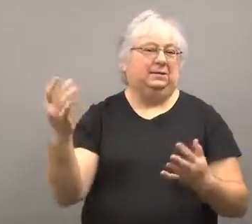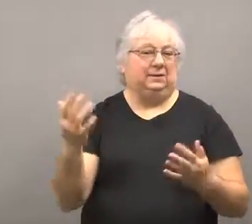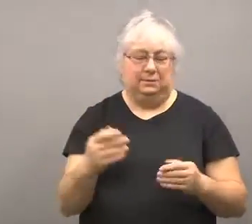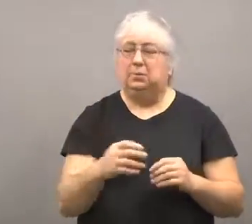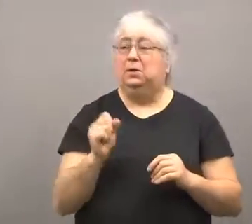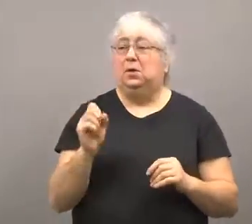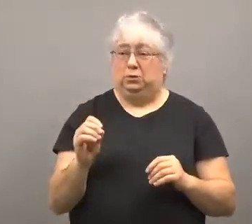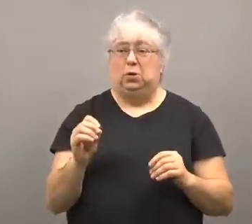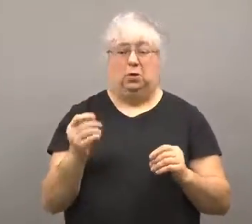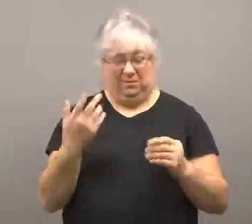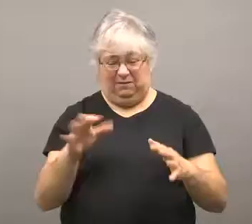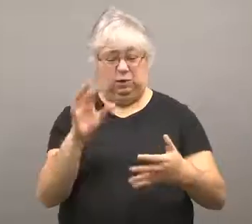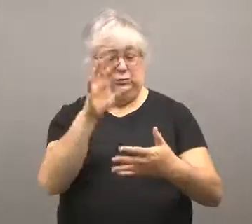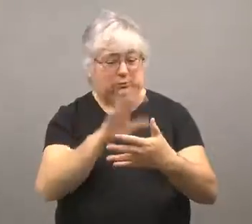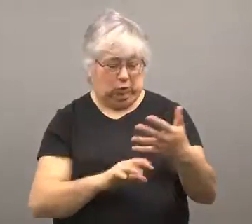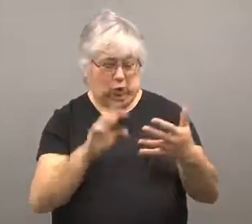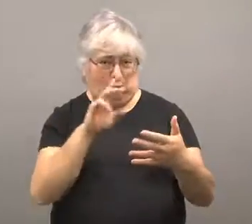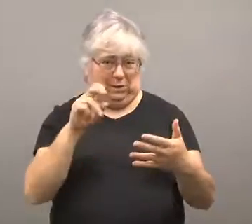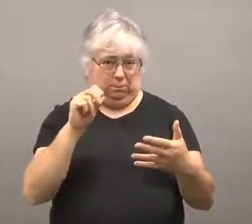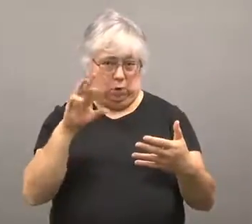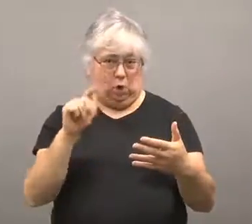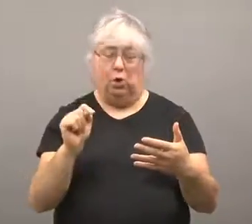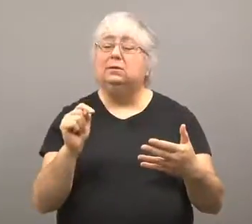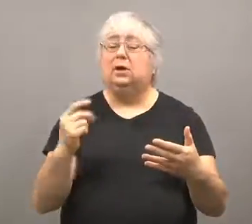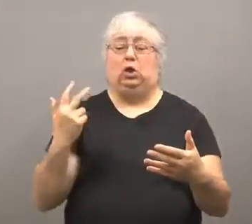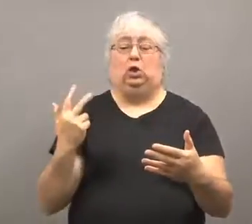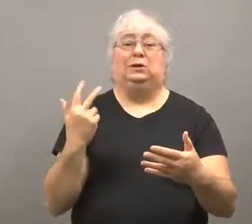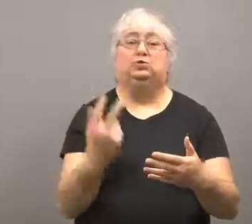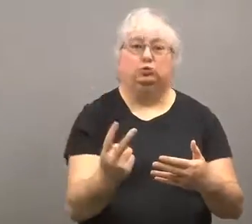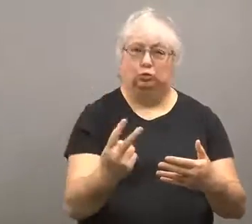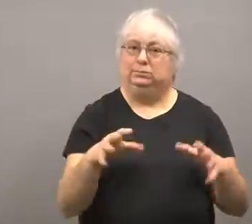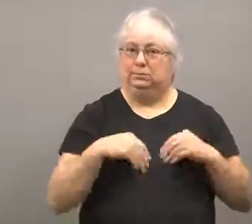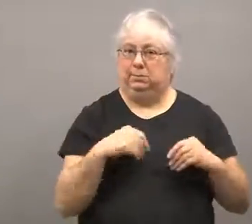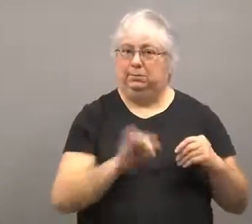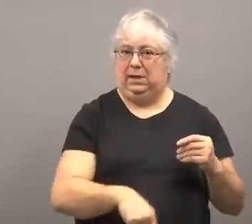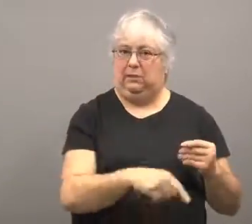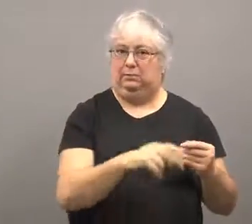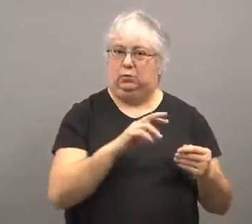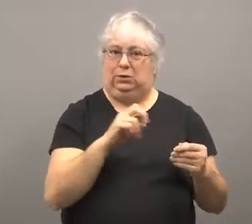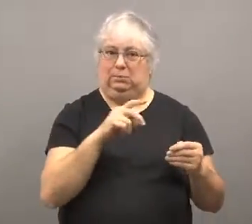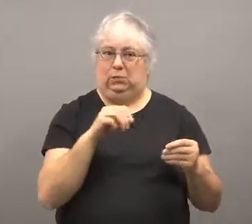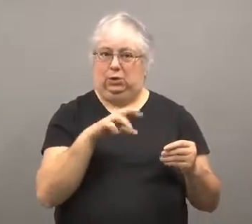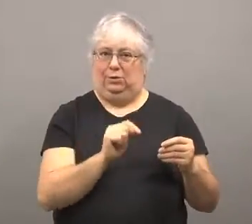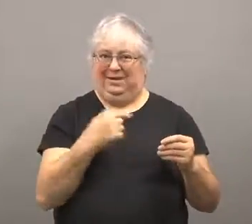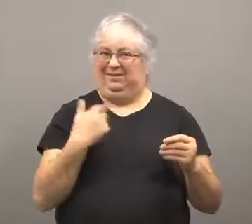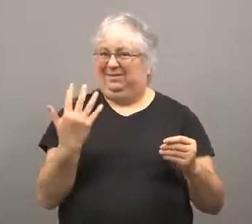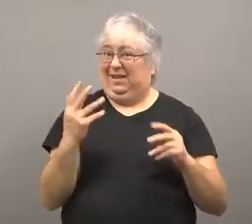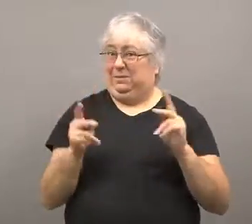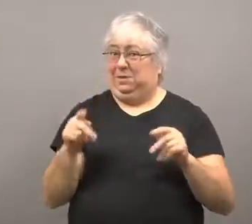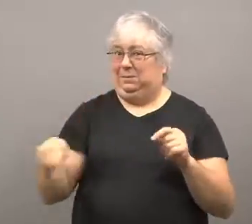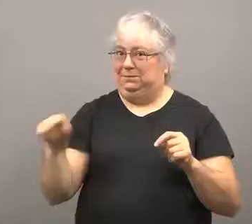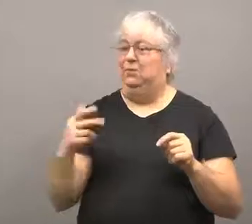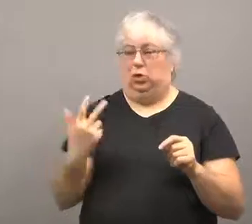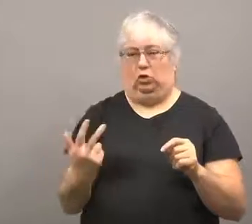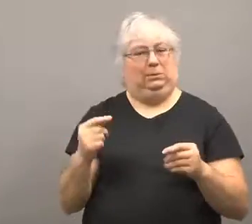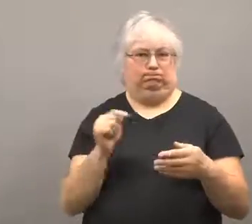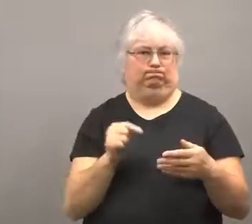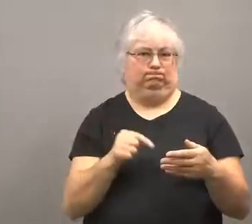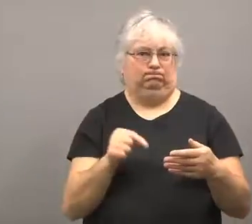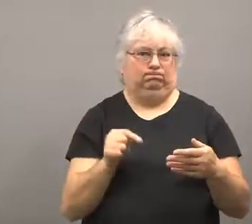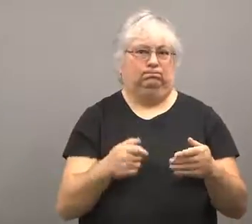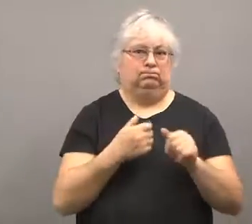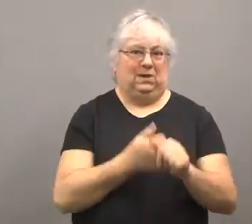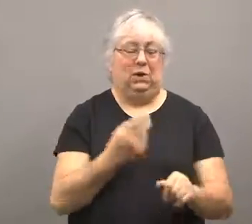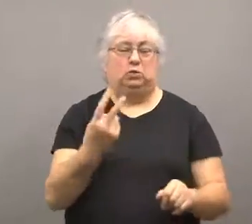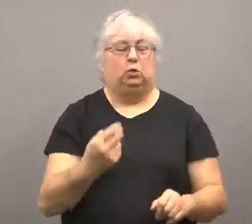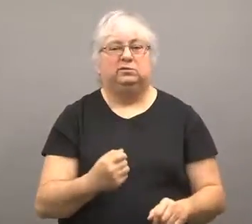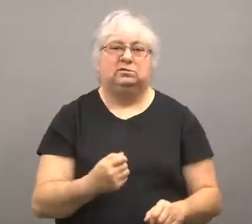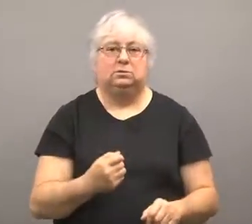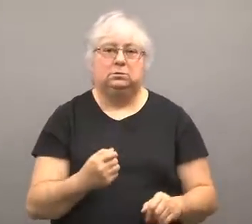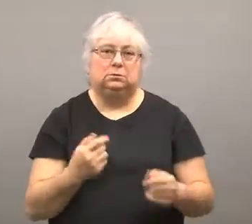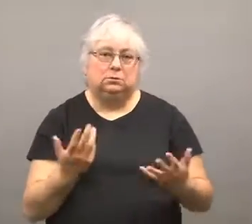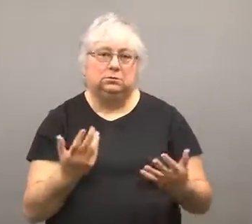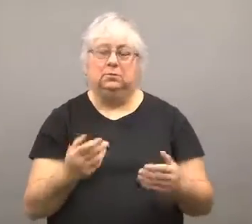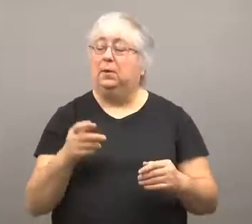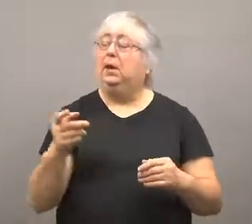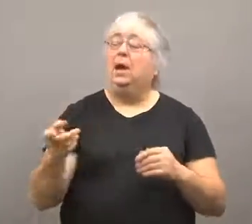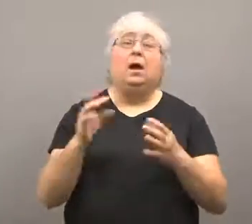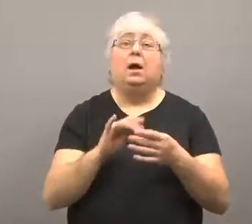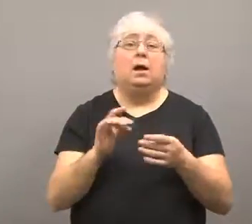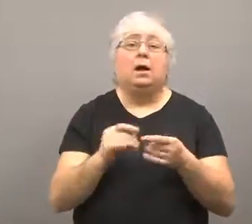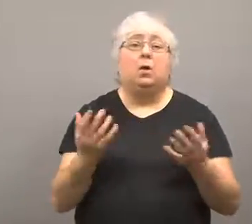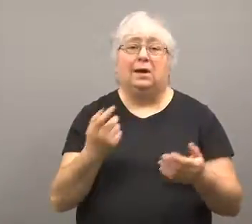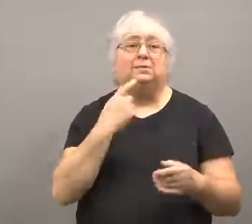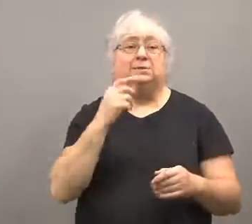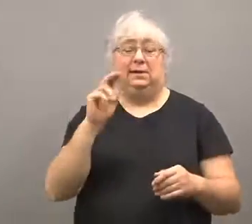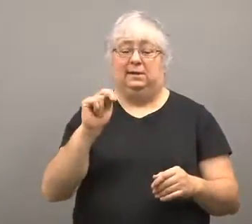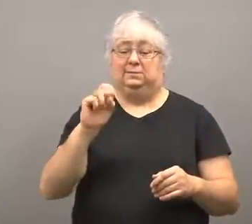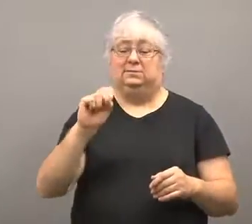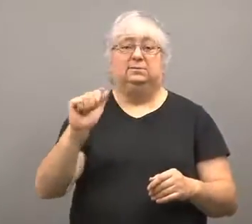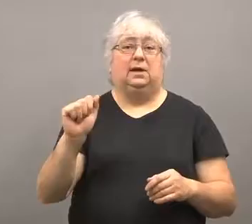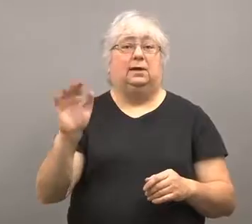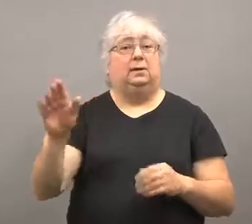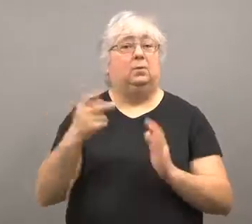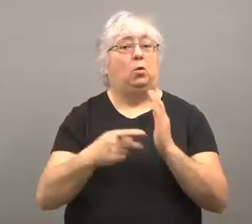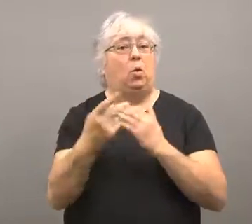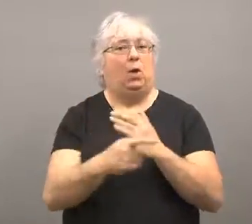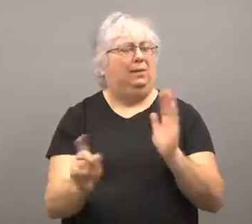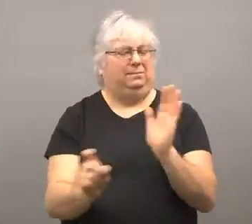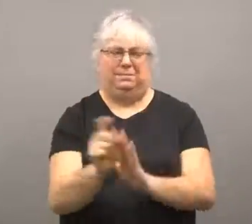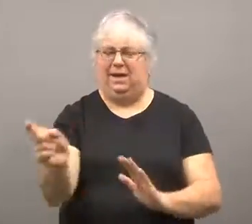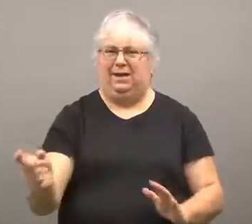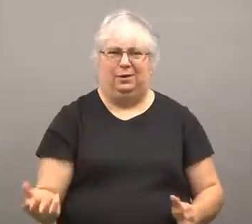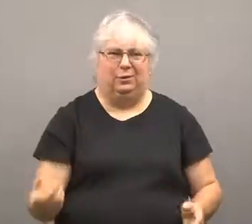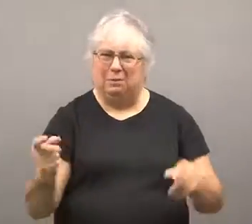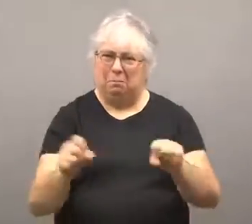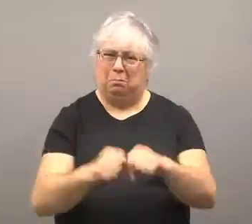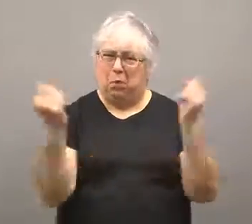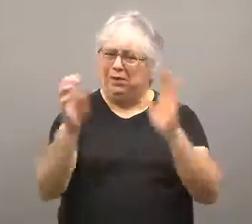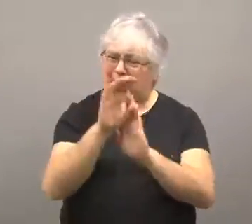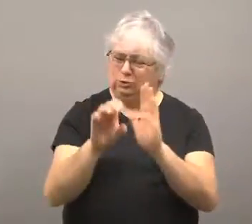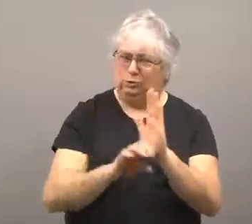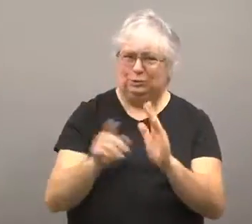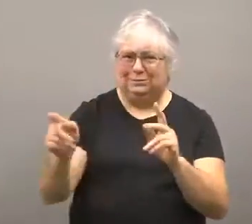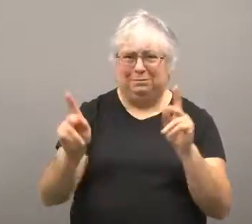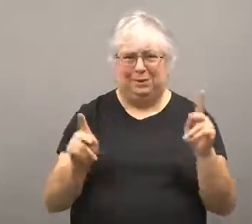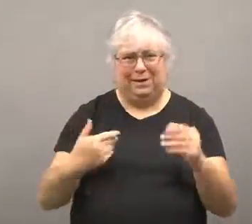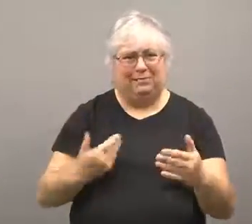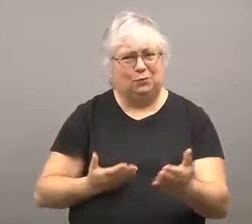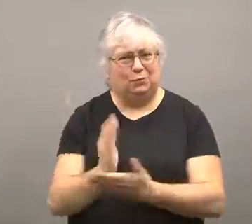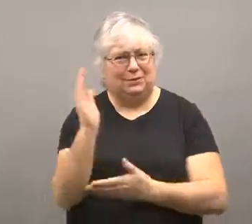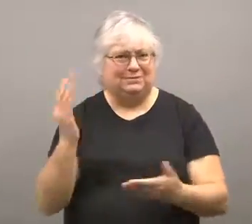This report was supported by the board 3 - 2.